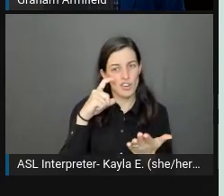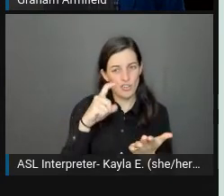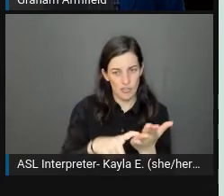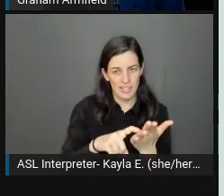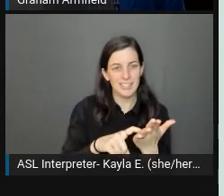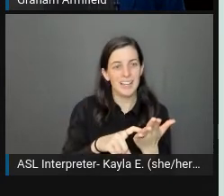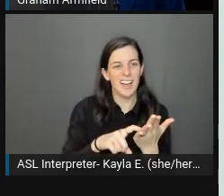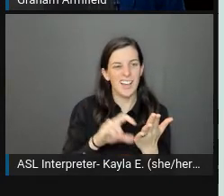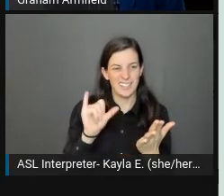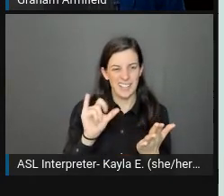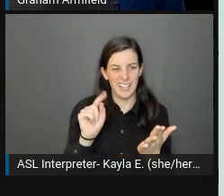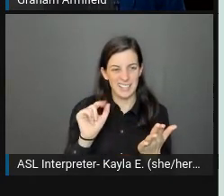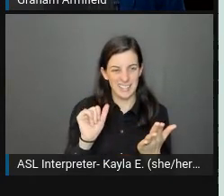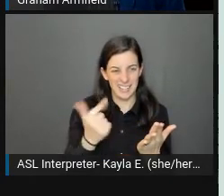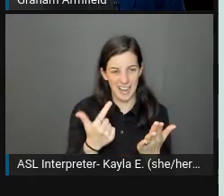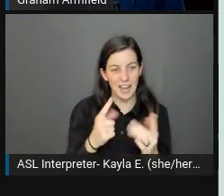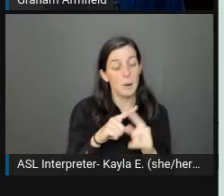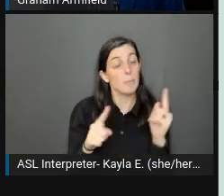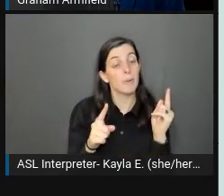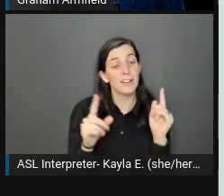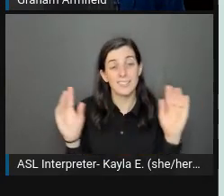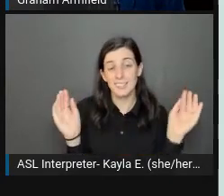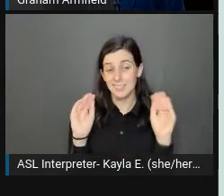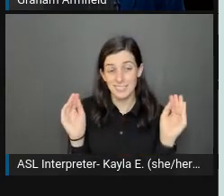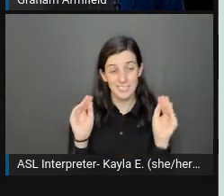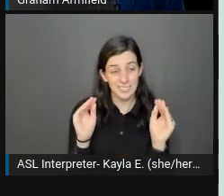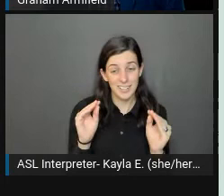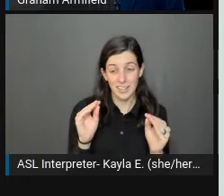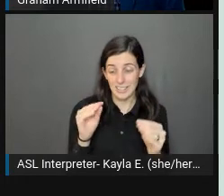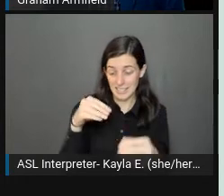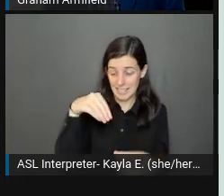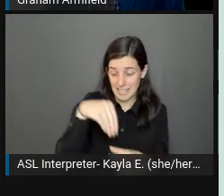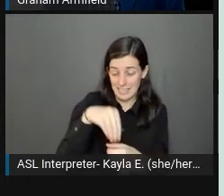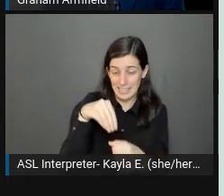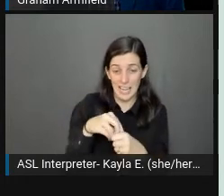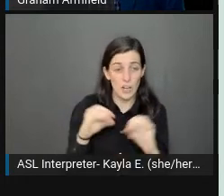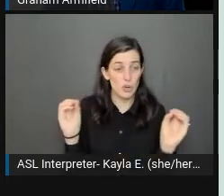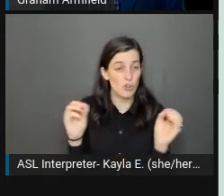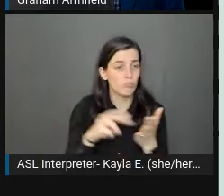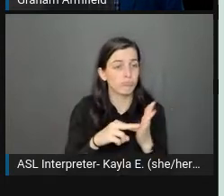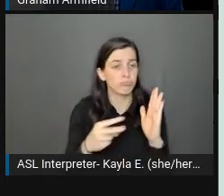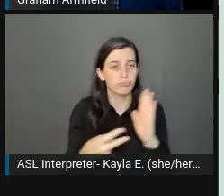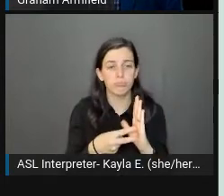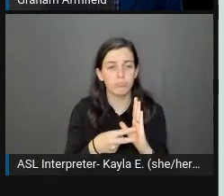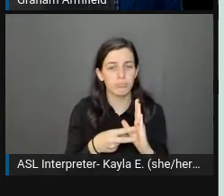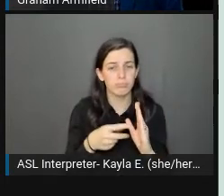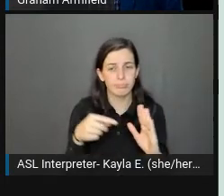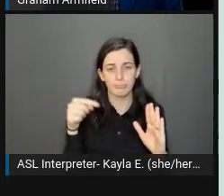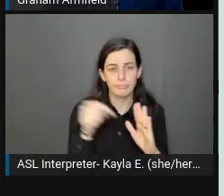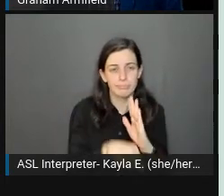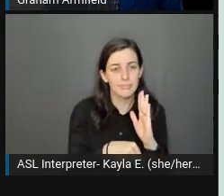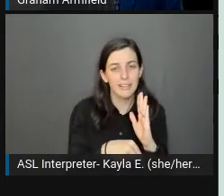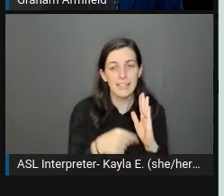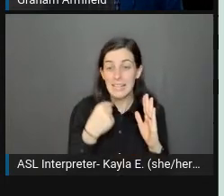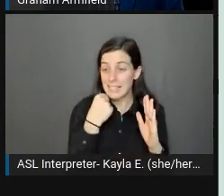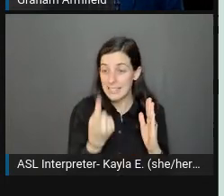but there is nothing meaningful inside that link to tell screen reader users what it's for.